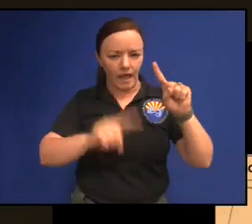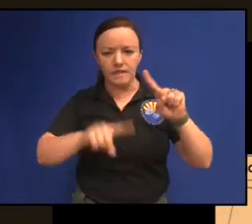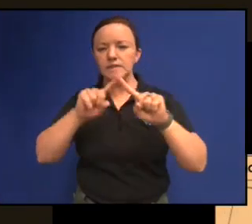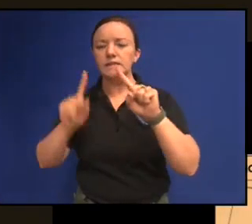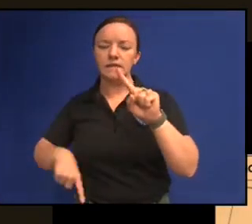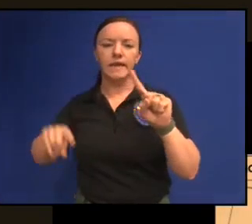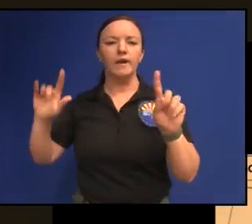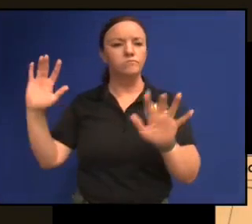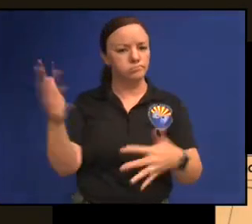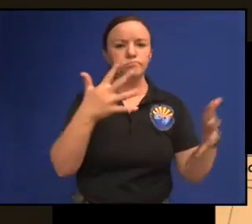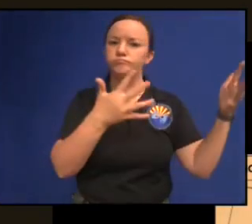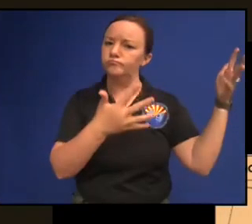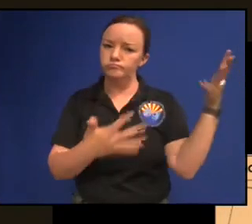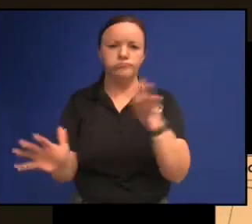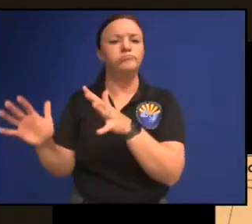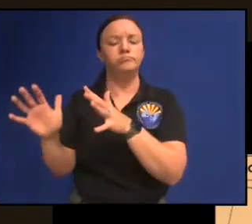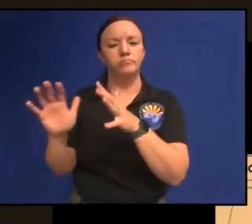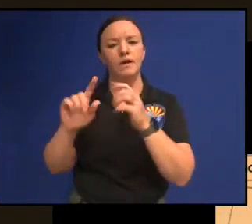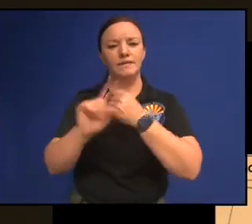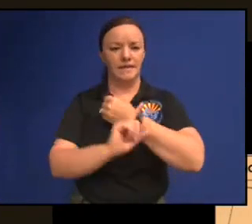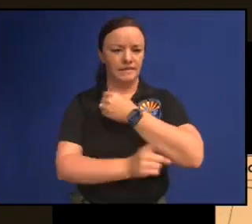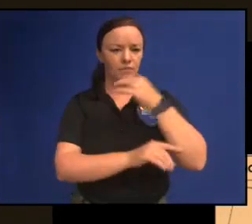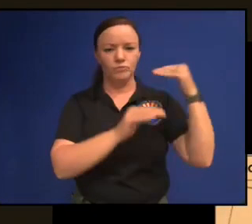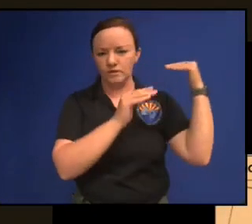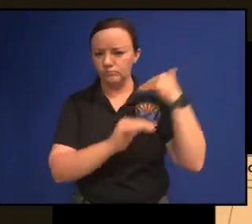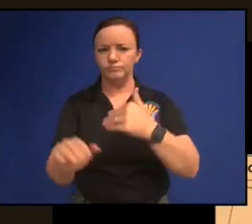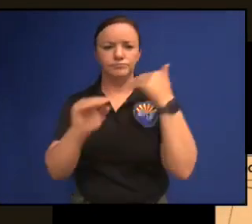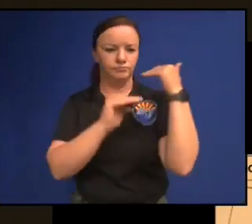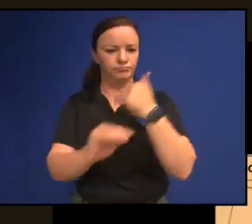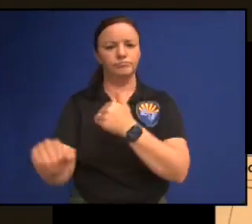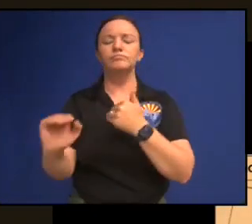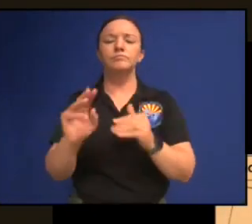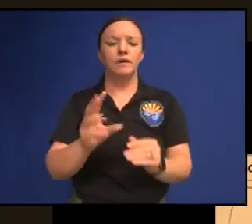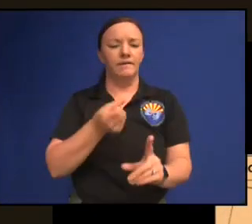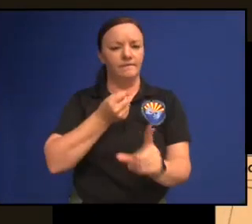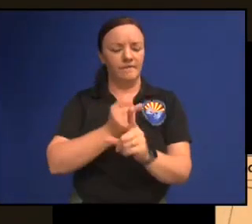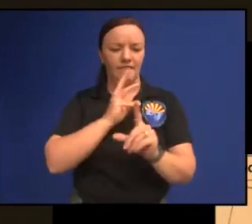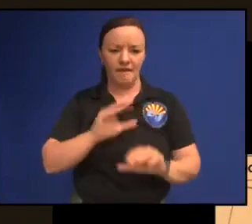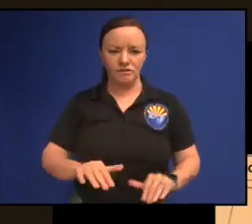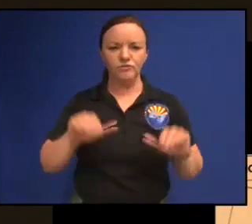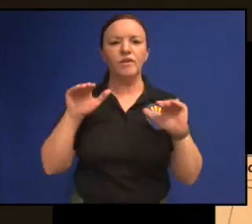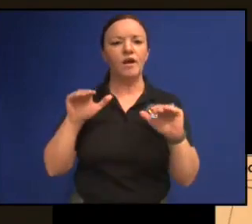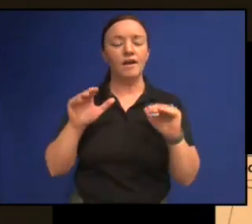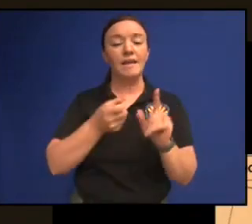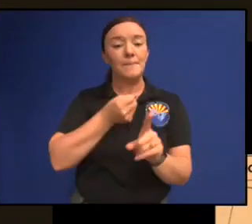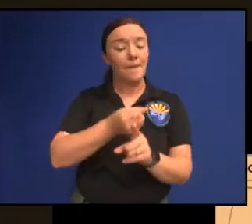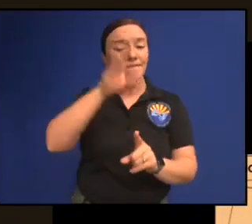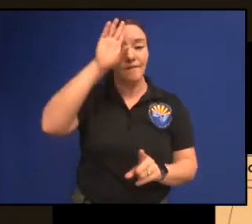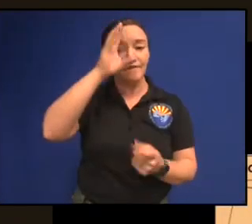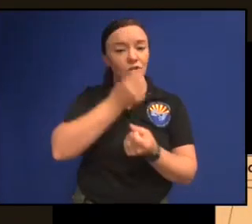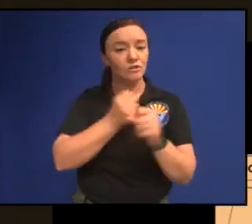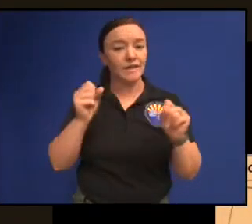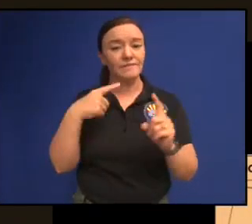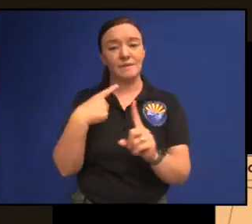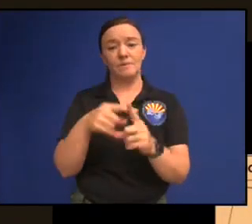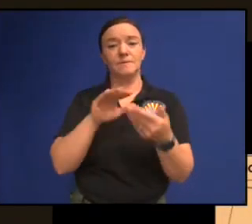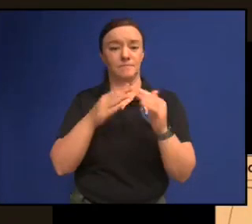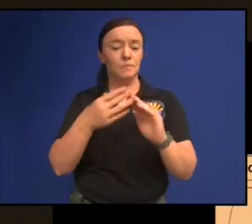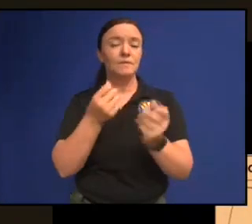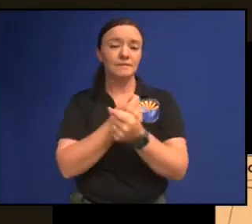ALL IMPACT NOT ONLY FIREFIGHTER SAFETY ON THE FIRE, BUT ALSO THE COMMUNITY SAFETY. SO EVERYBODY NEEDS TO BE HEADS UP TOMORROW AGAIN.